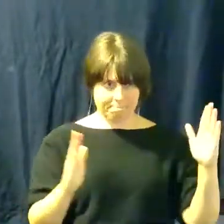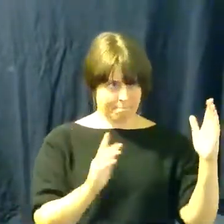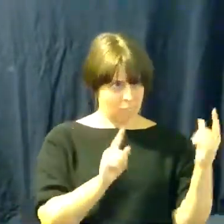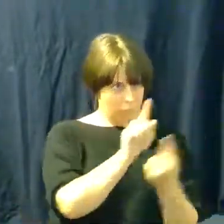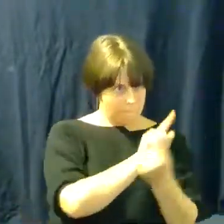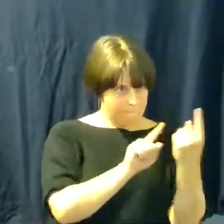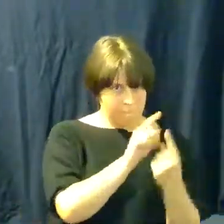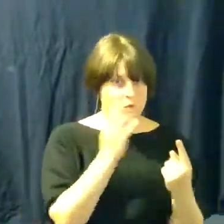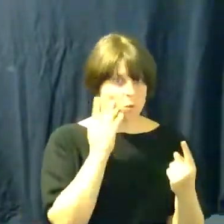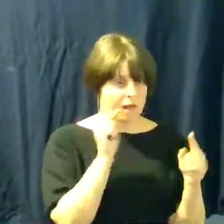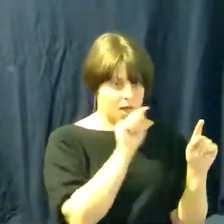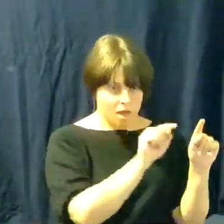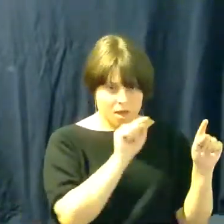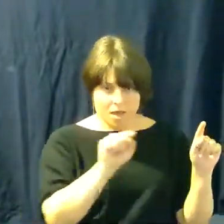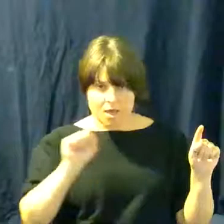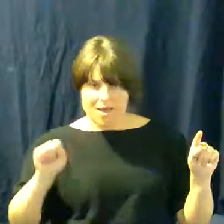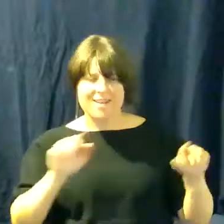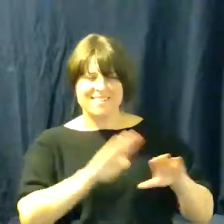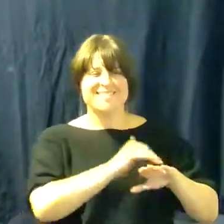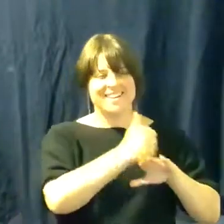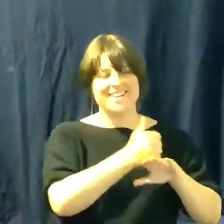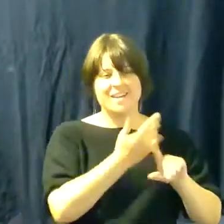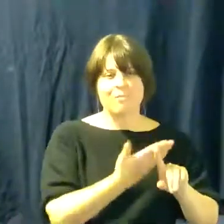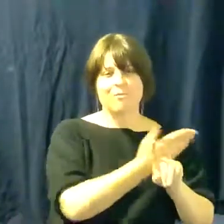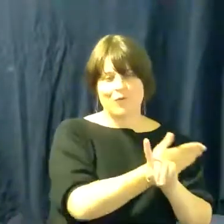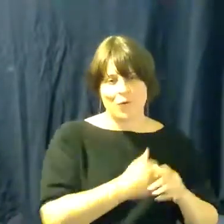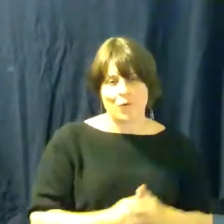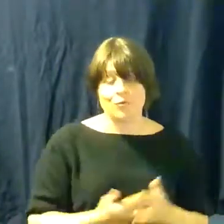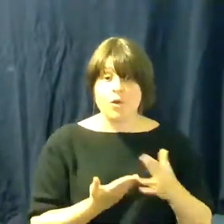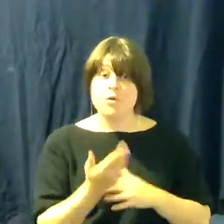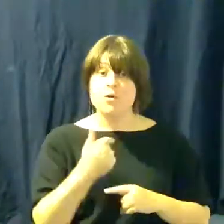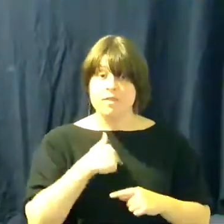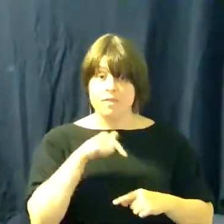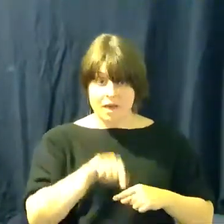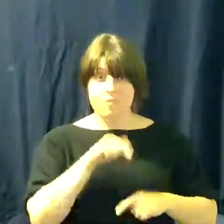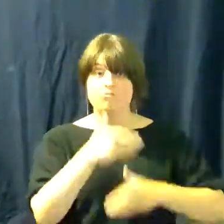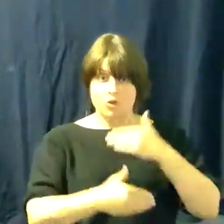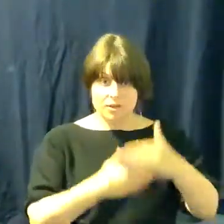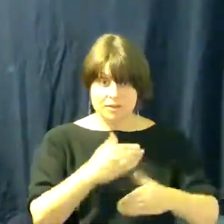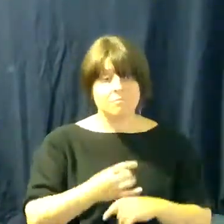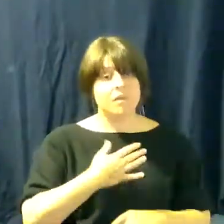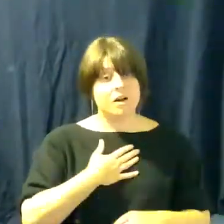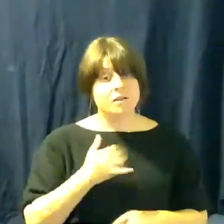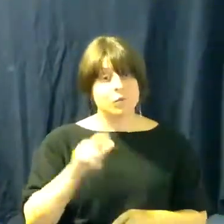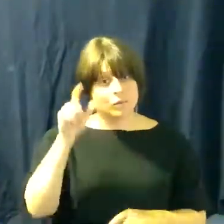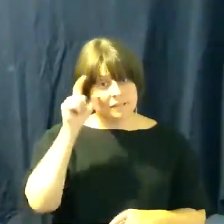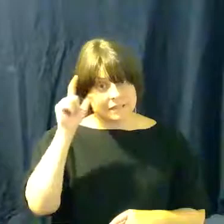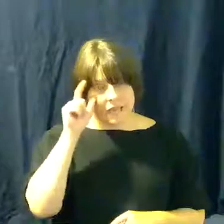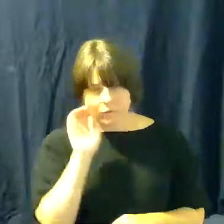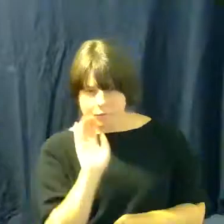really clear on how it's going to work and setting the timeframe, setting some meeting times.